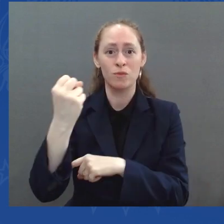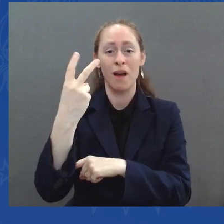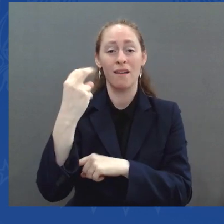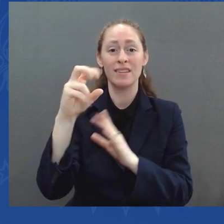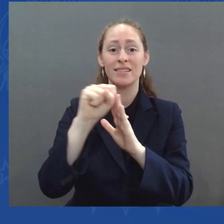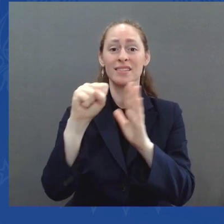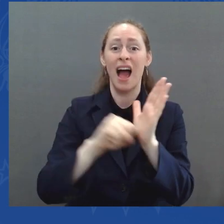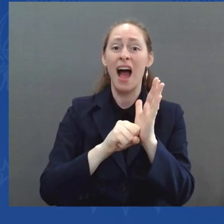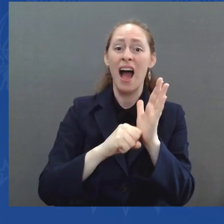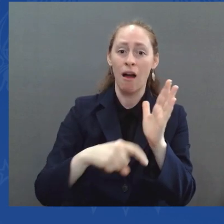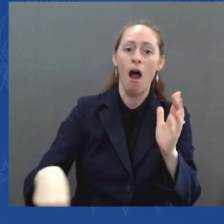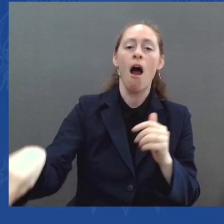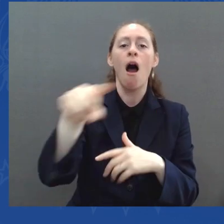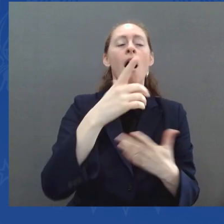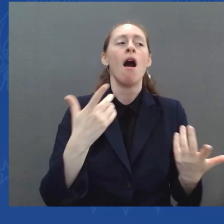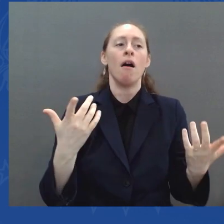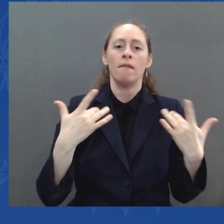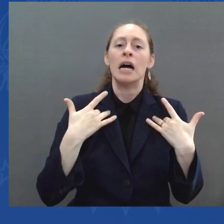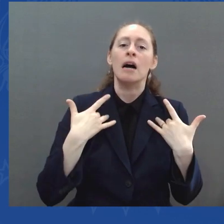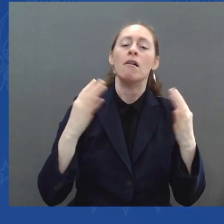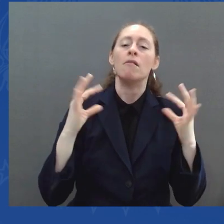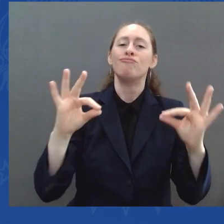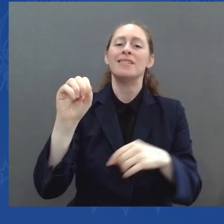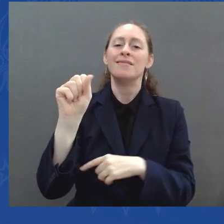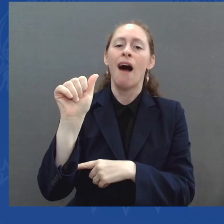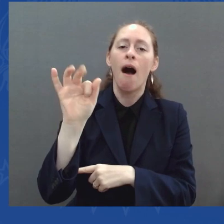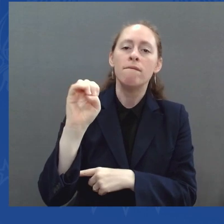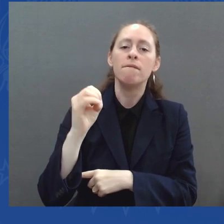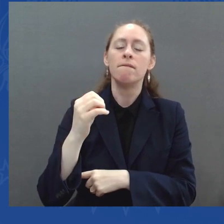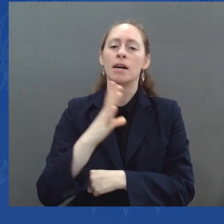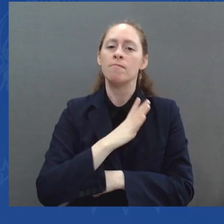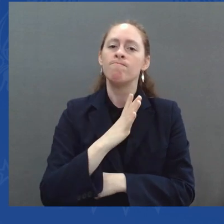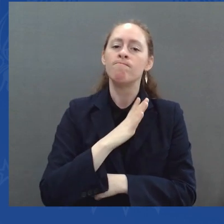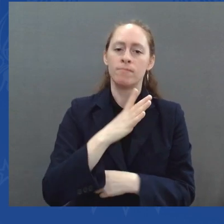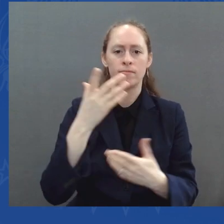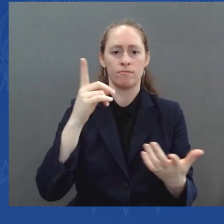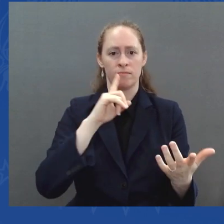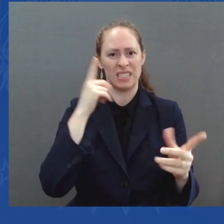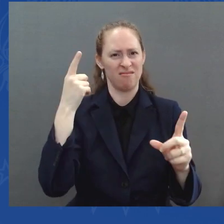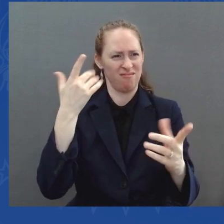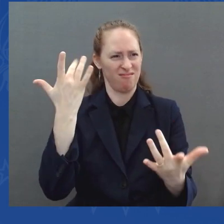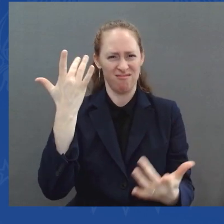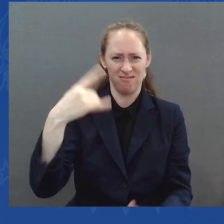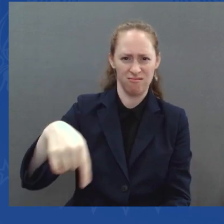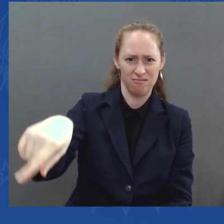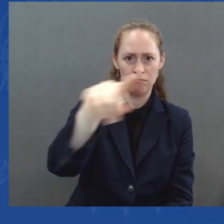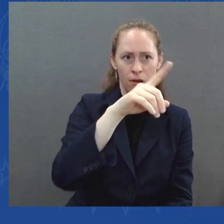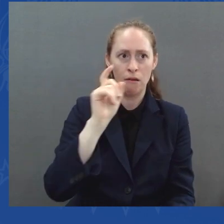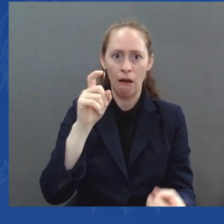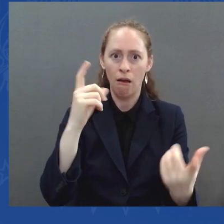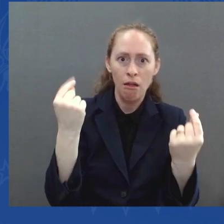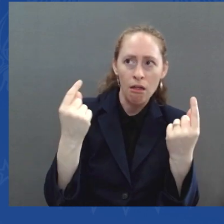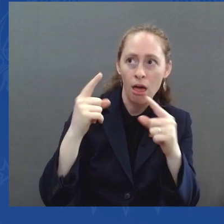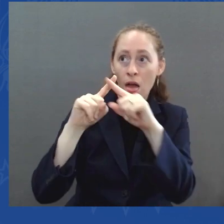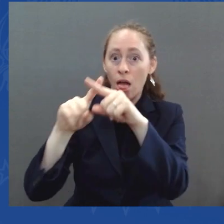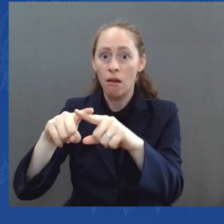Every person in our nation should be able to access and afford the healthcare they need to thrive,